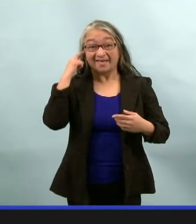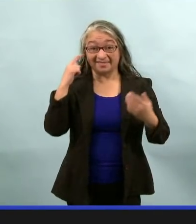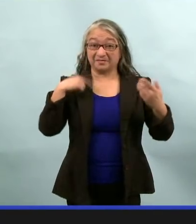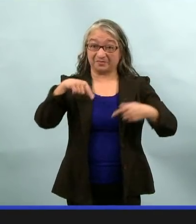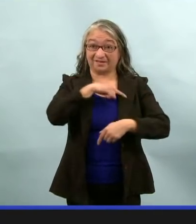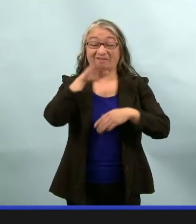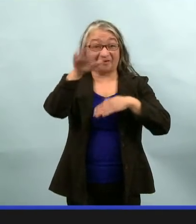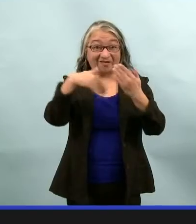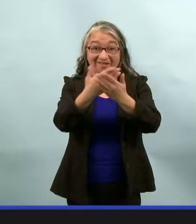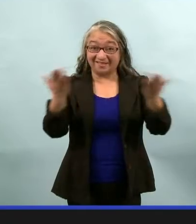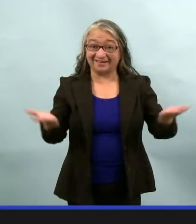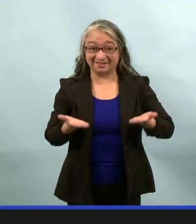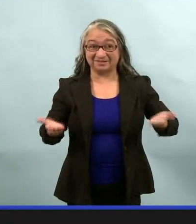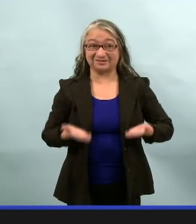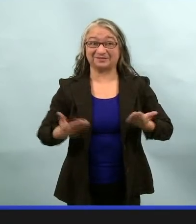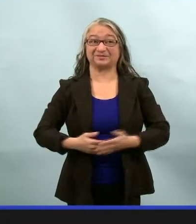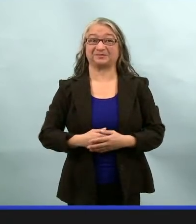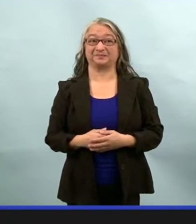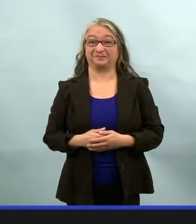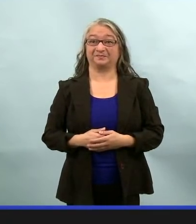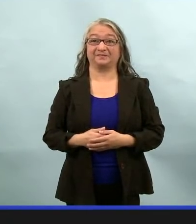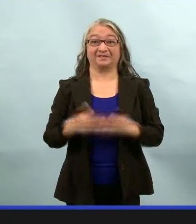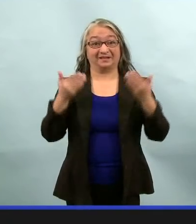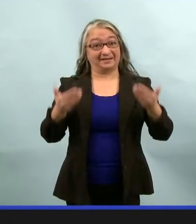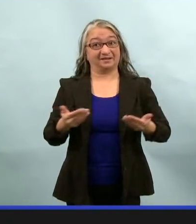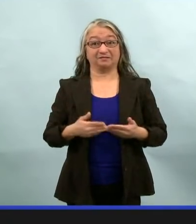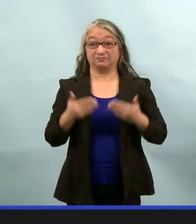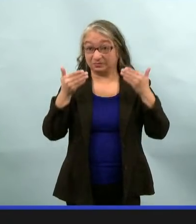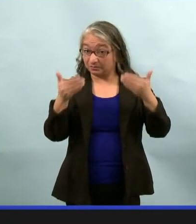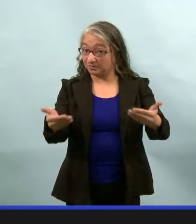let's get going please proceed doctors and monica